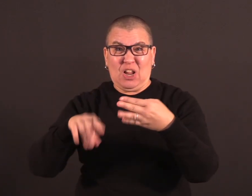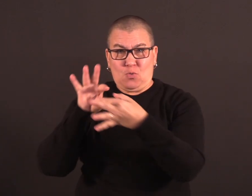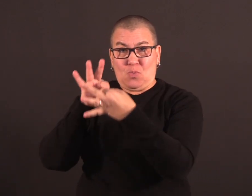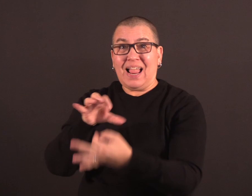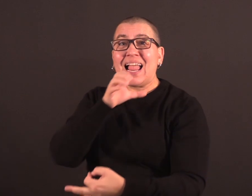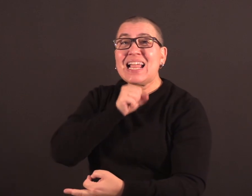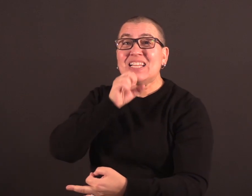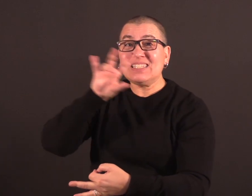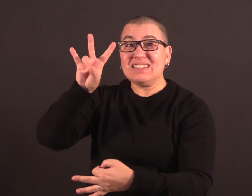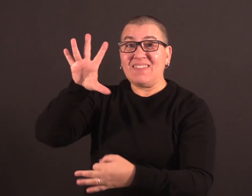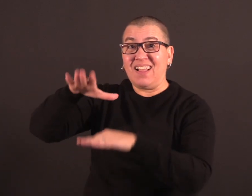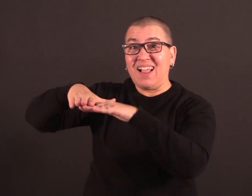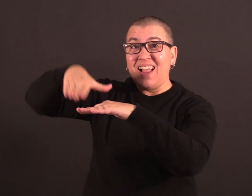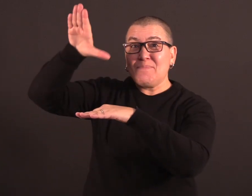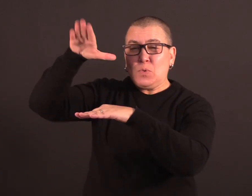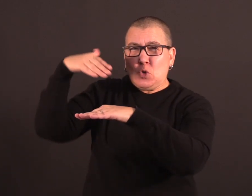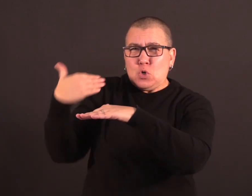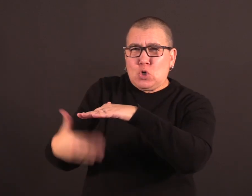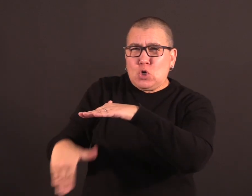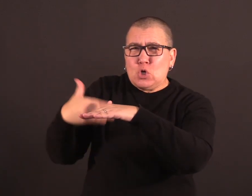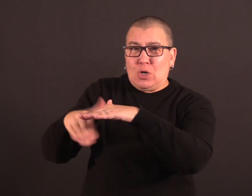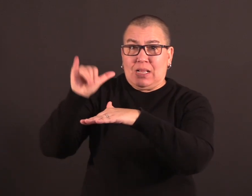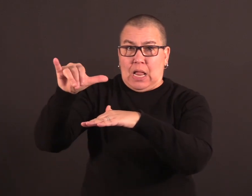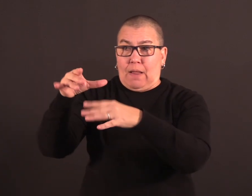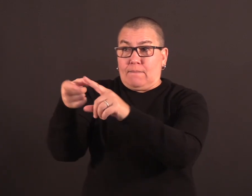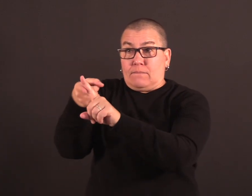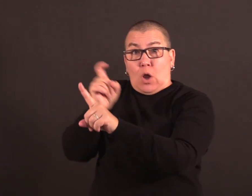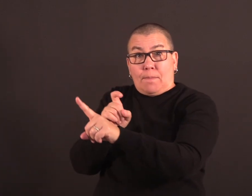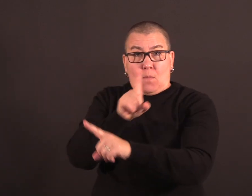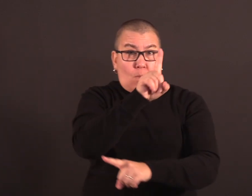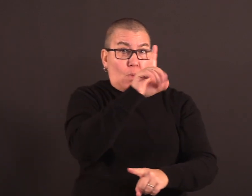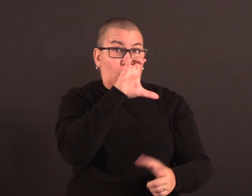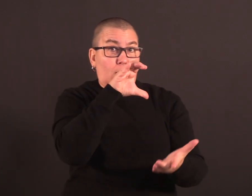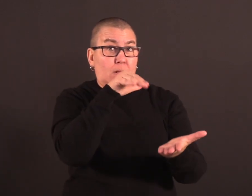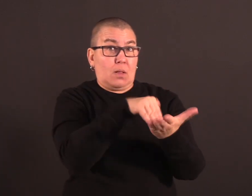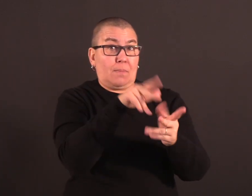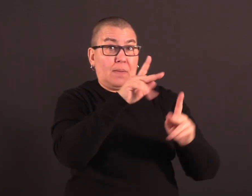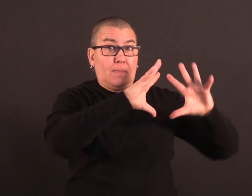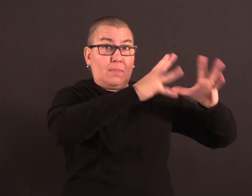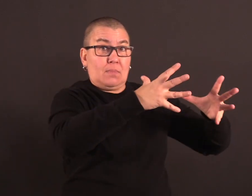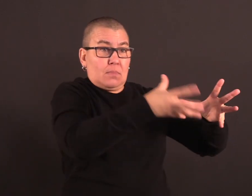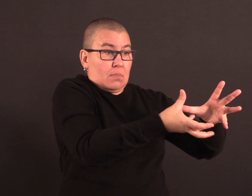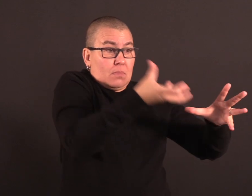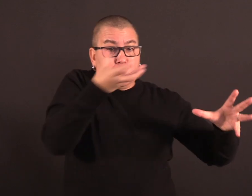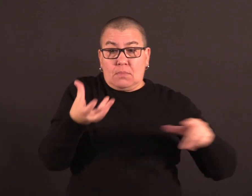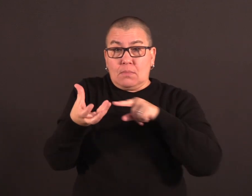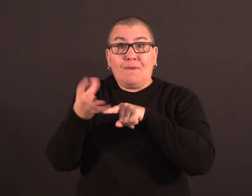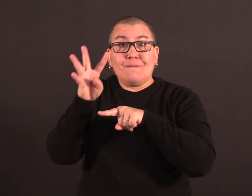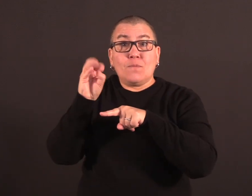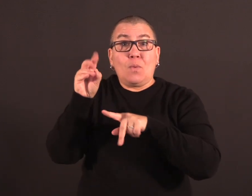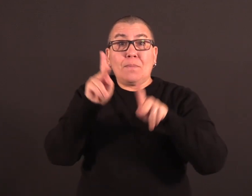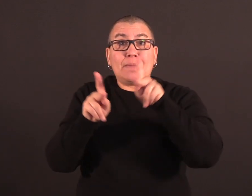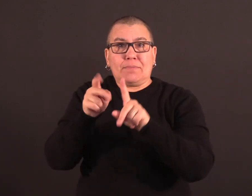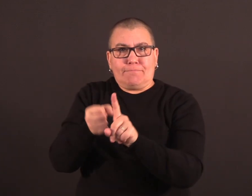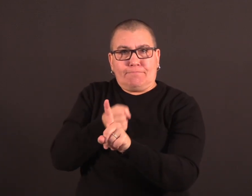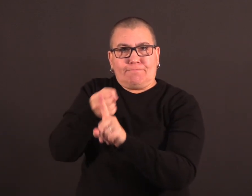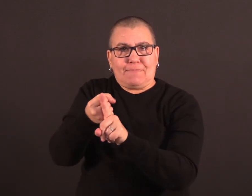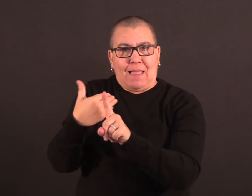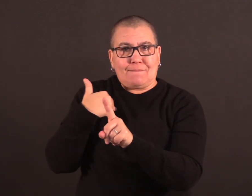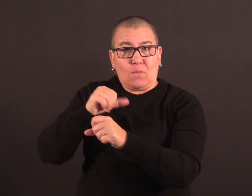age 75 or older is now more than 40 per 100,000; this is at least six times the